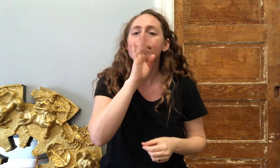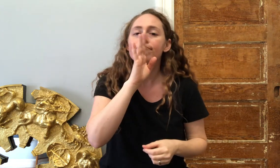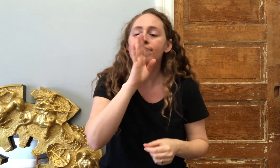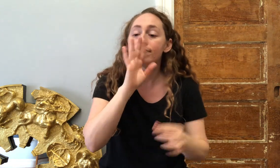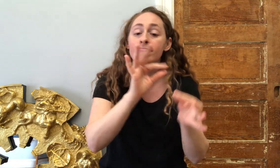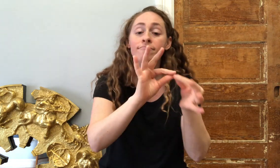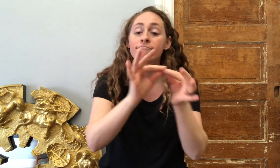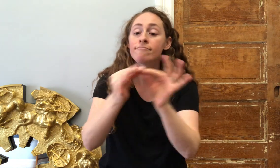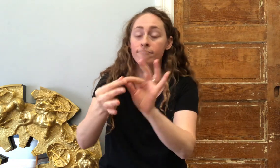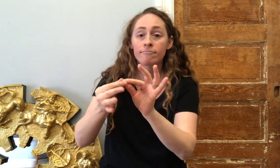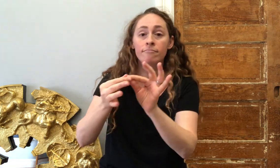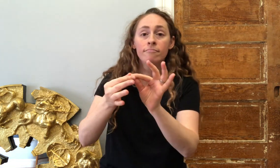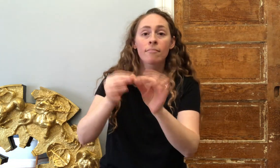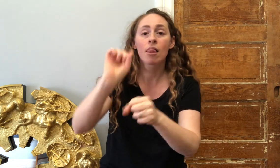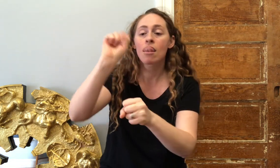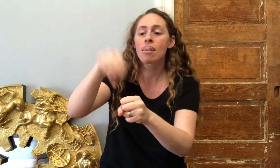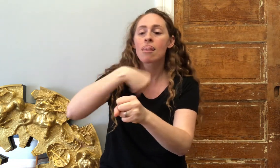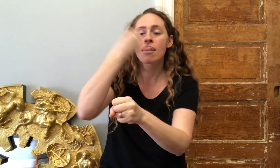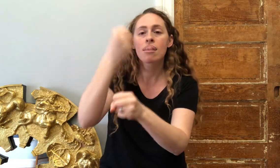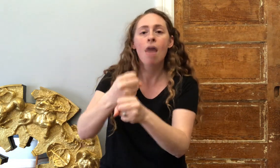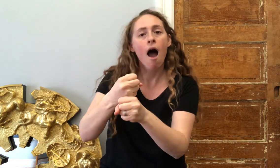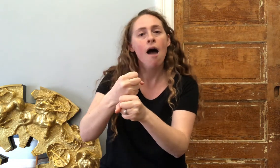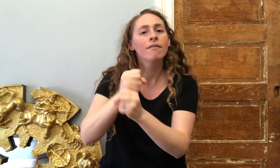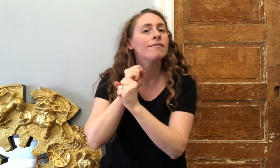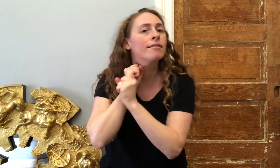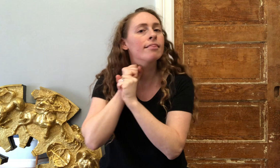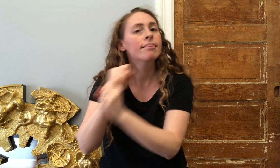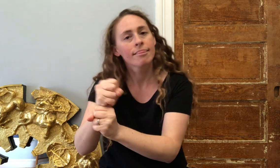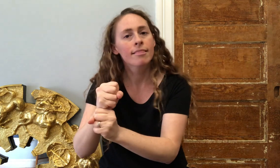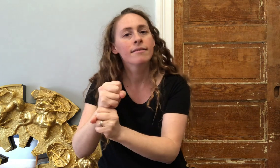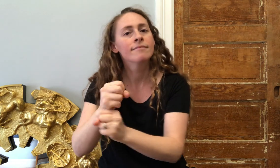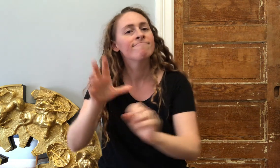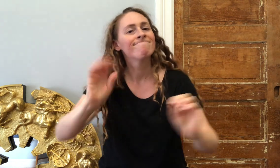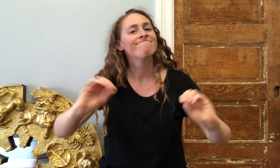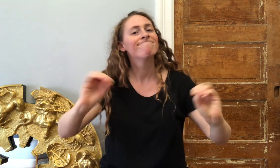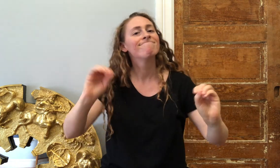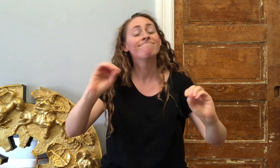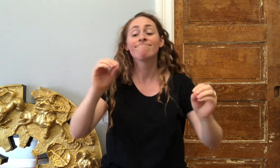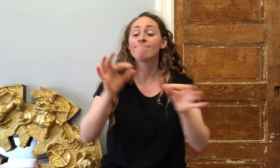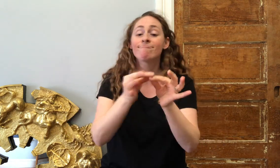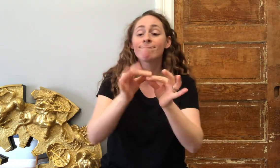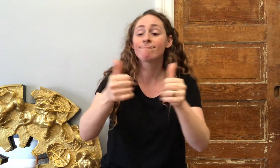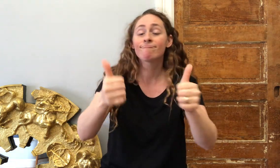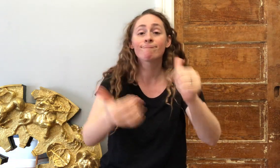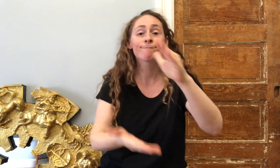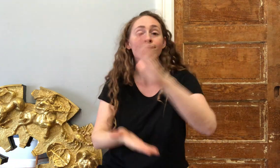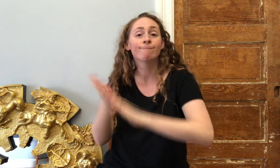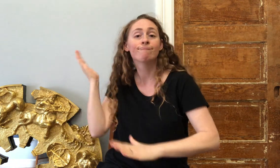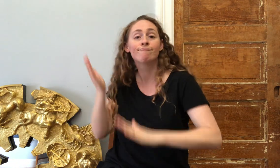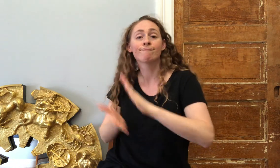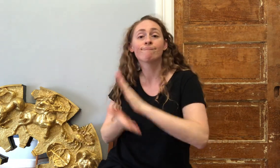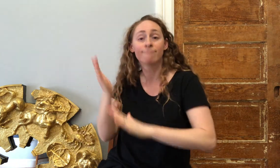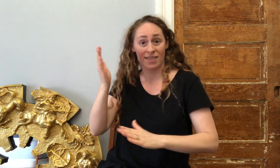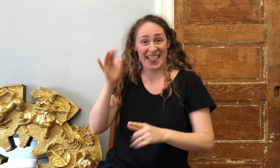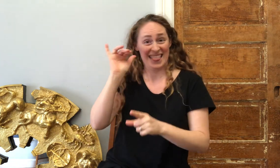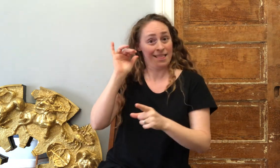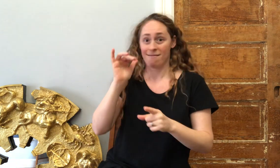without being held accountable for their work.